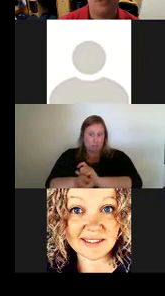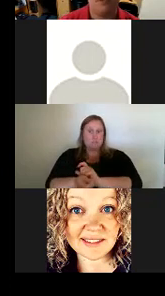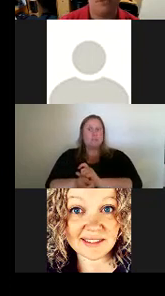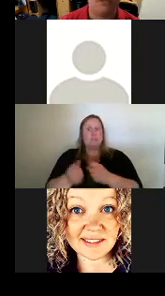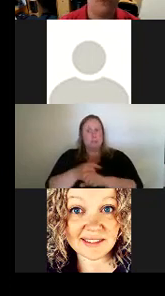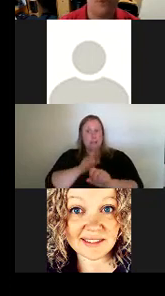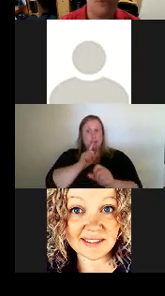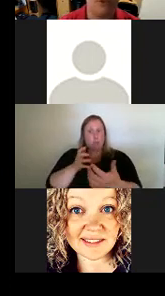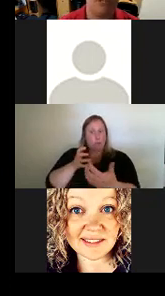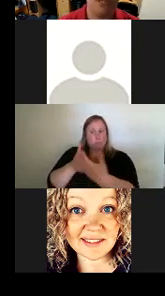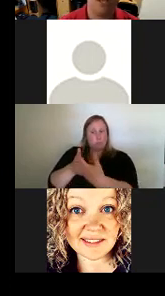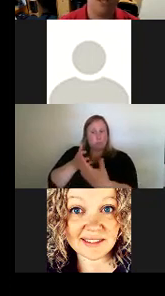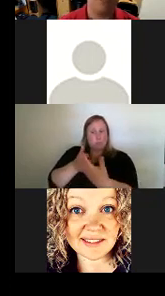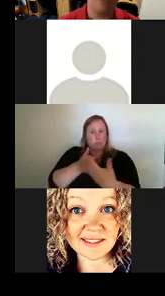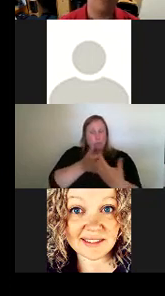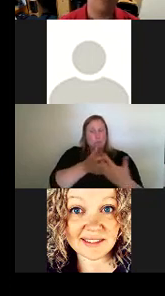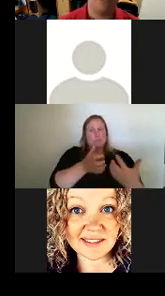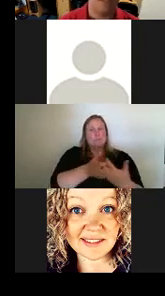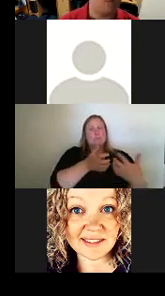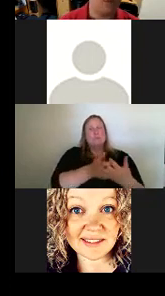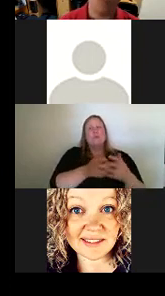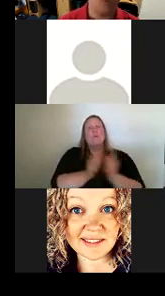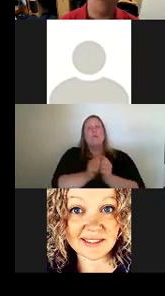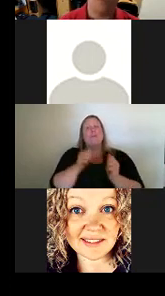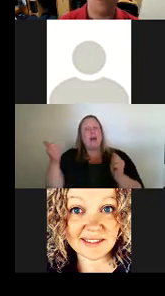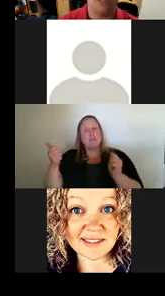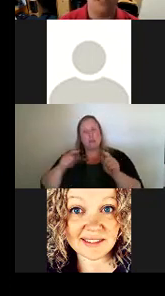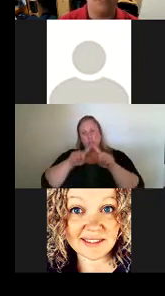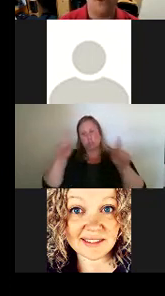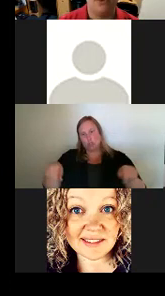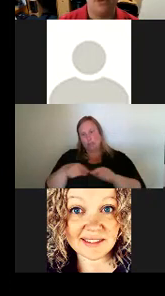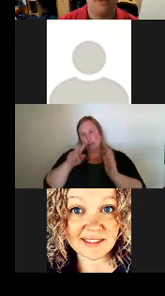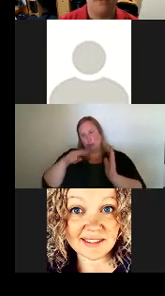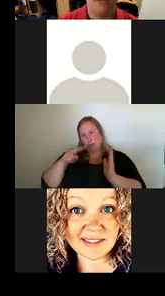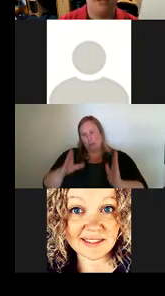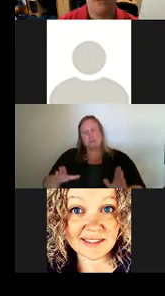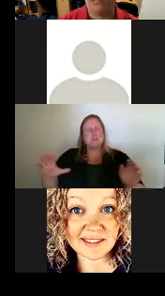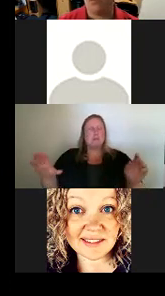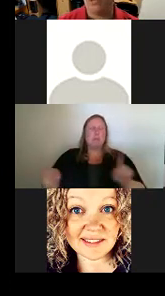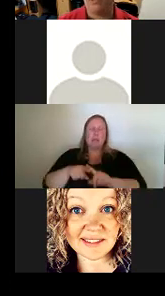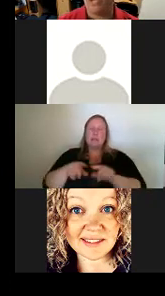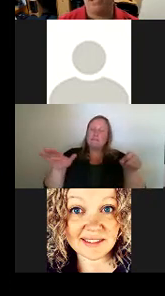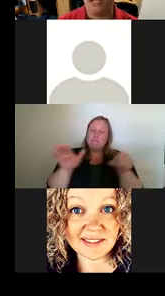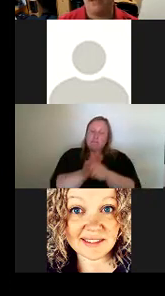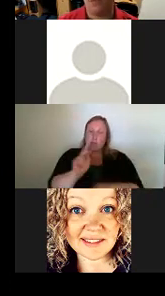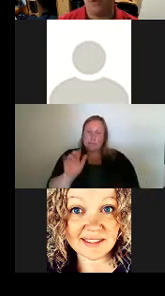WITH OTHER SCREEN READERS AND HAVE FULL SCREEN READER SUPPORT.